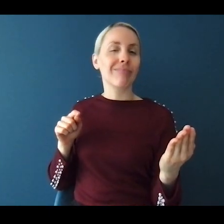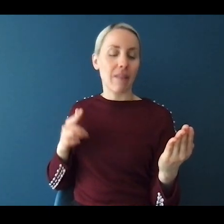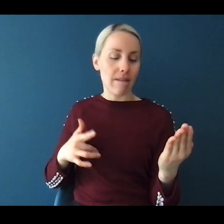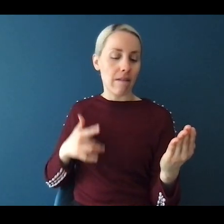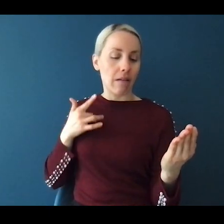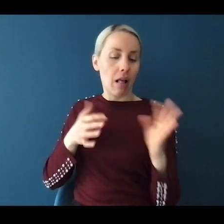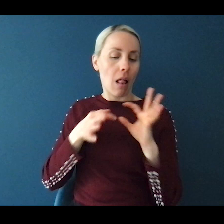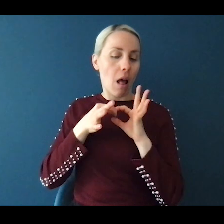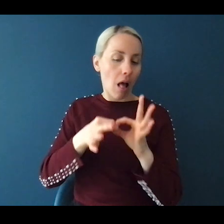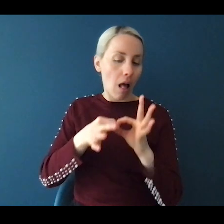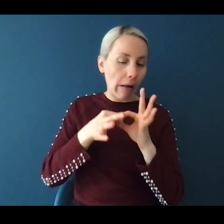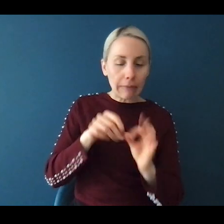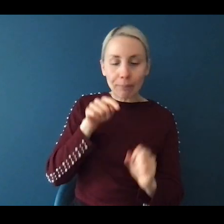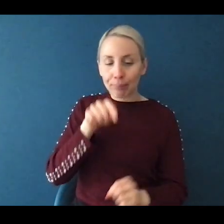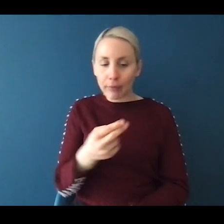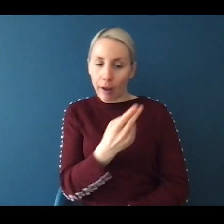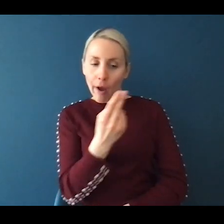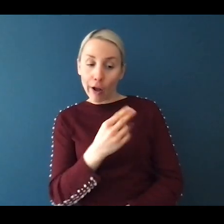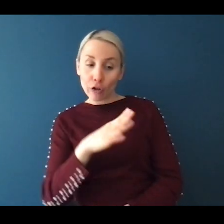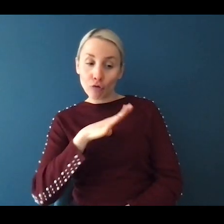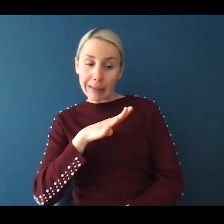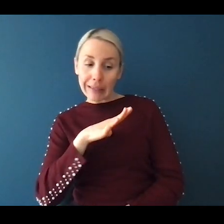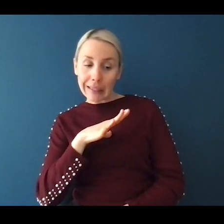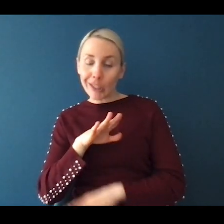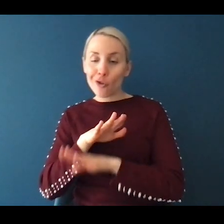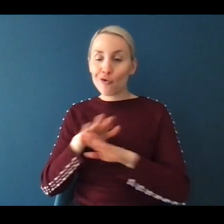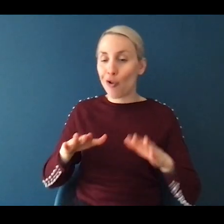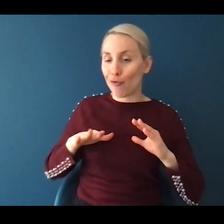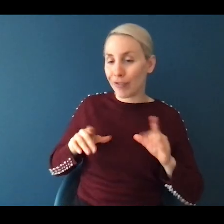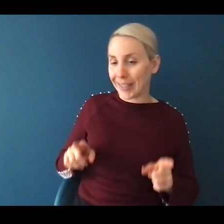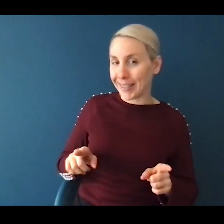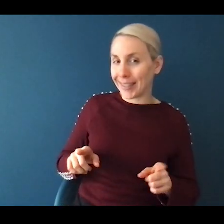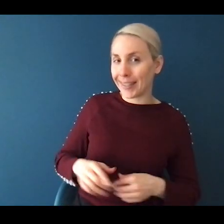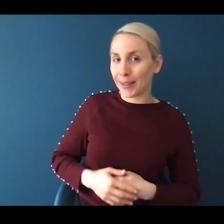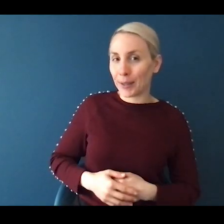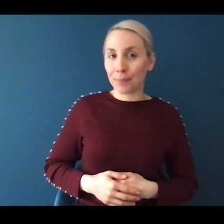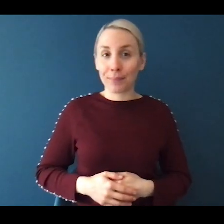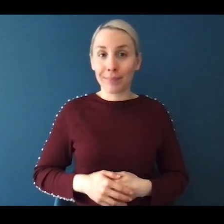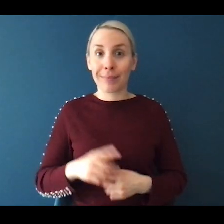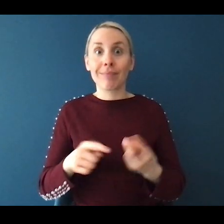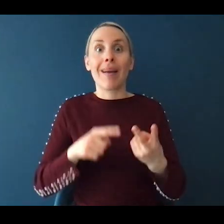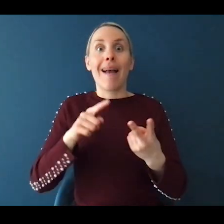feel whether an artist is ready or not also you can see it in the interviews as well.